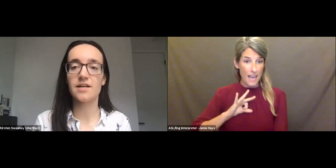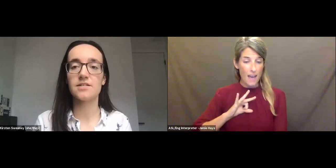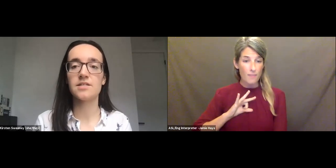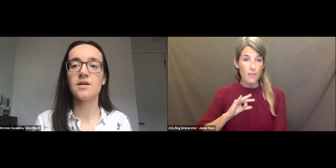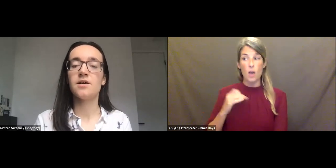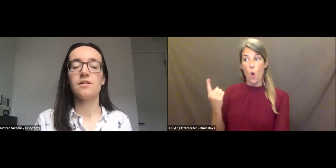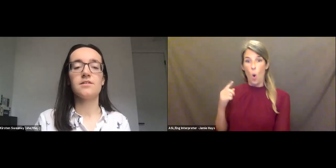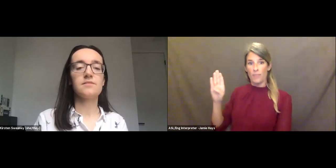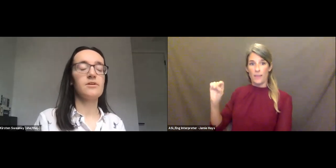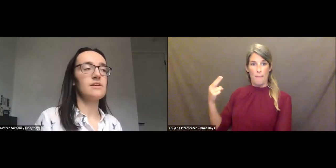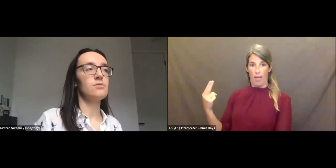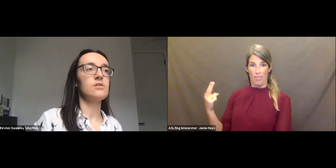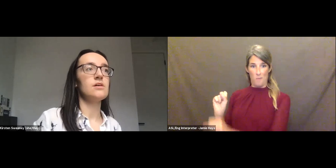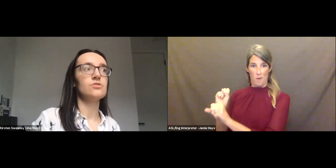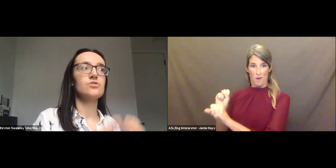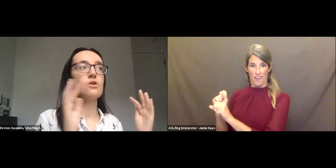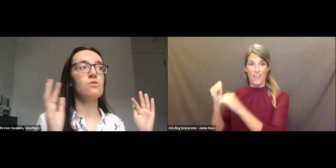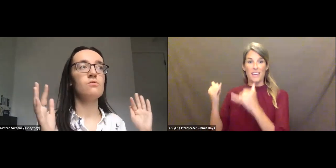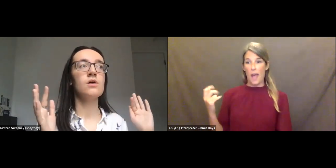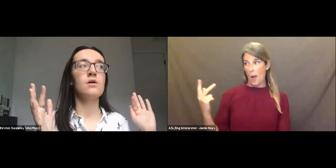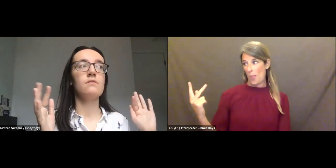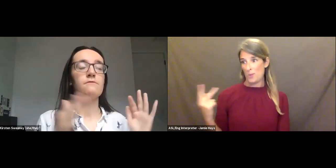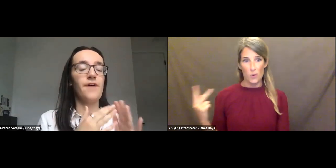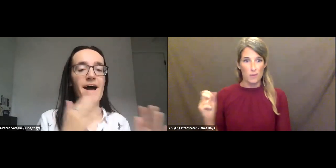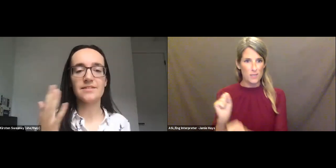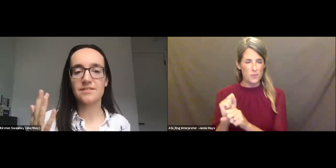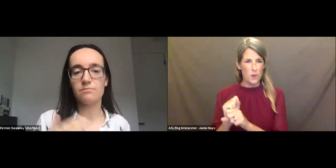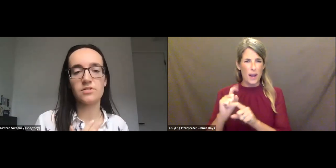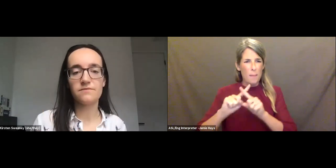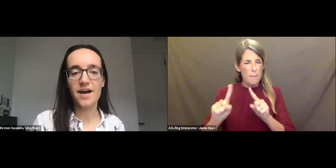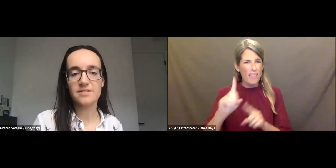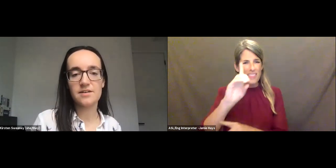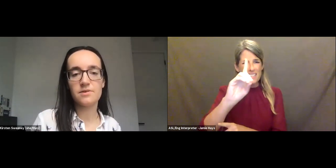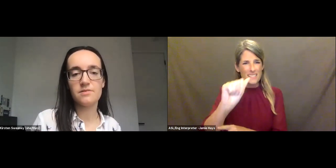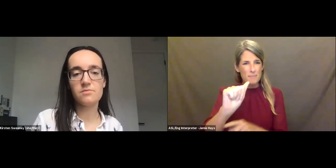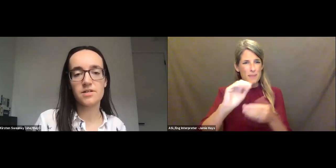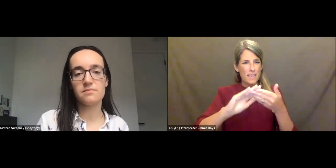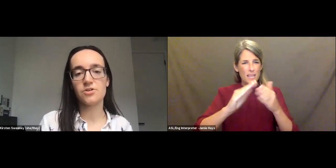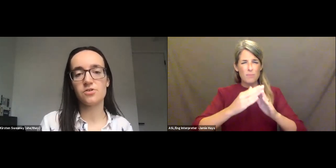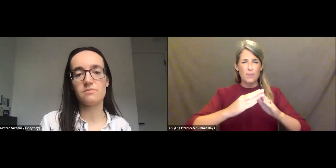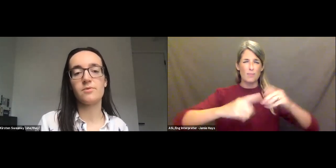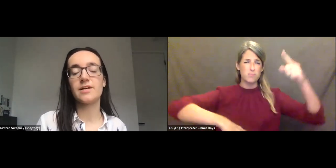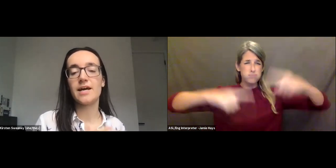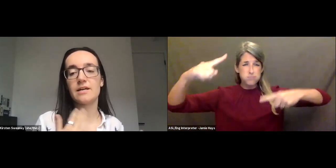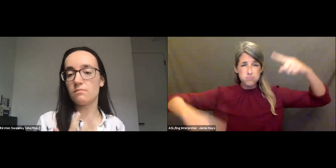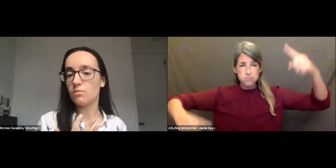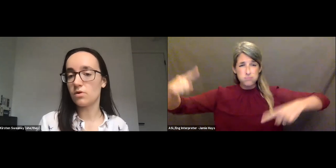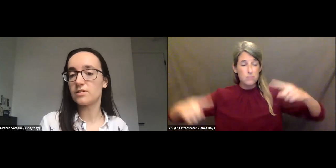and the disability community is so vast and multifaceted. We really wanted to make sure that we were getting in more